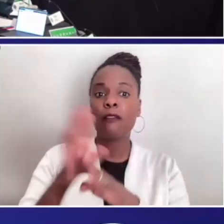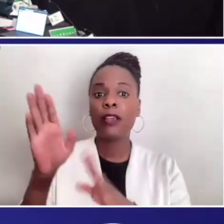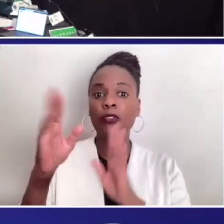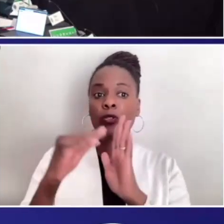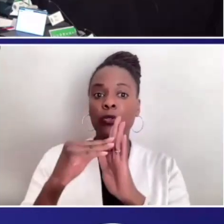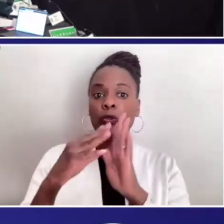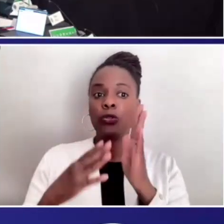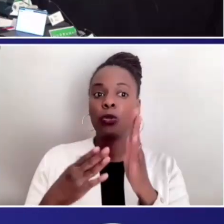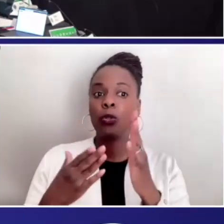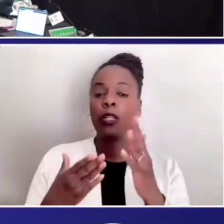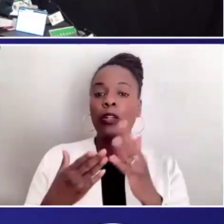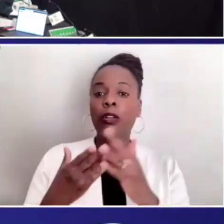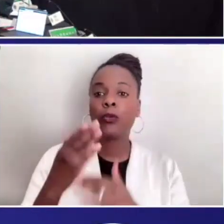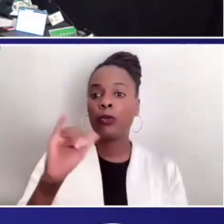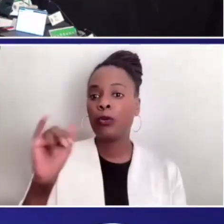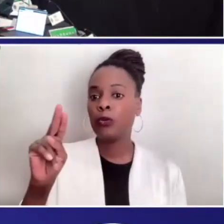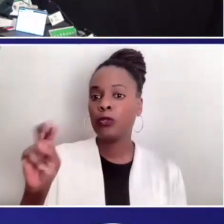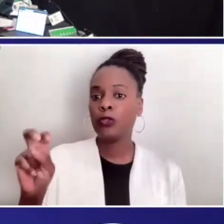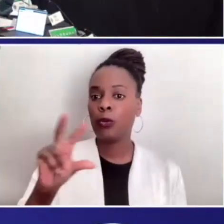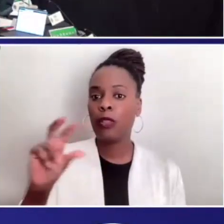June 30, 2027.